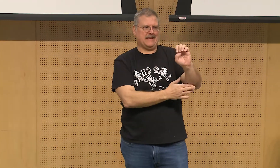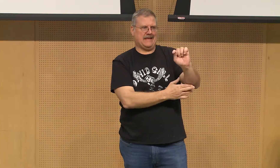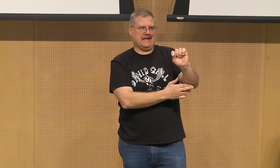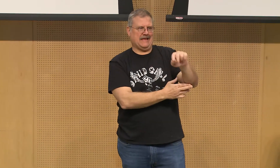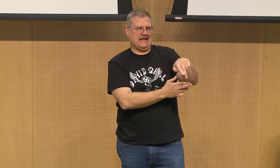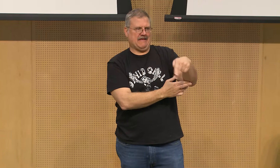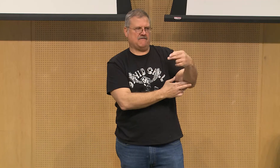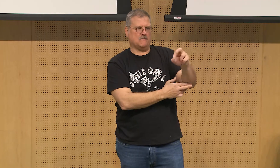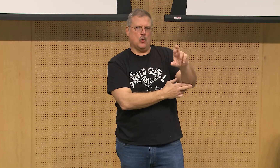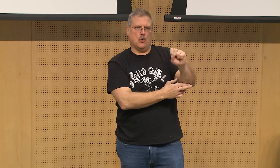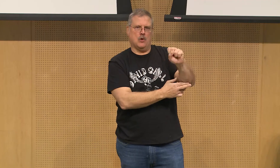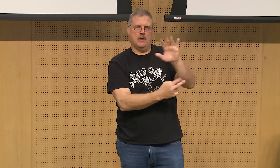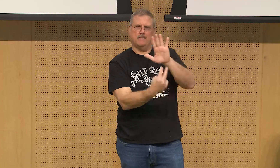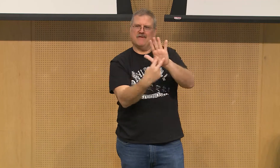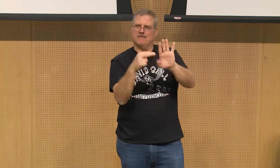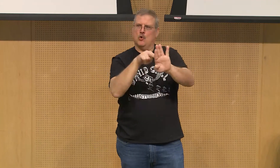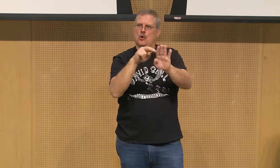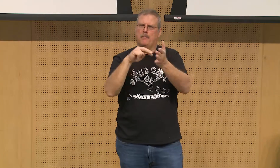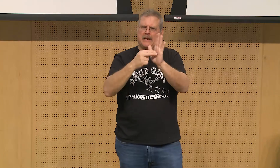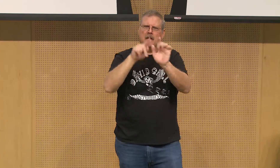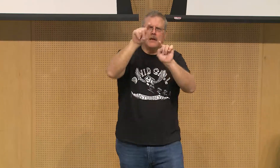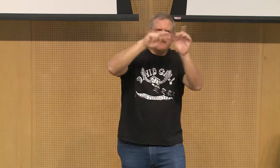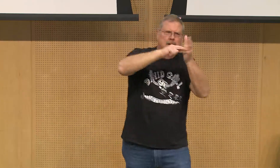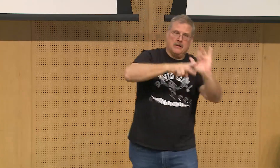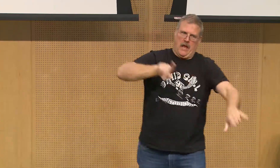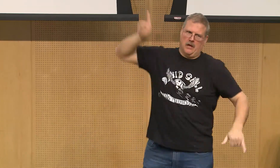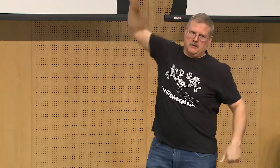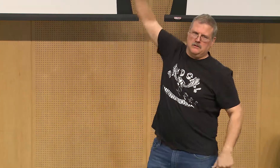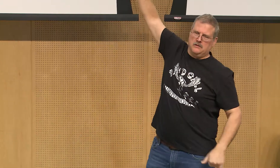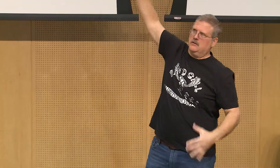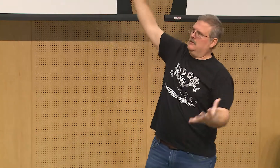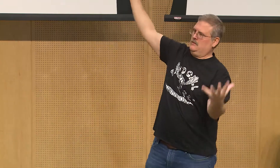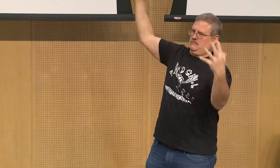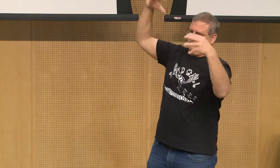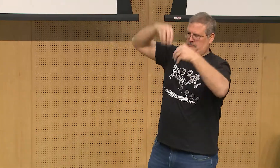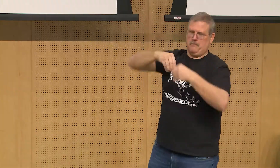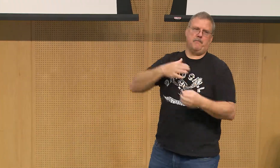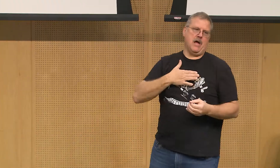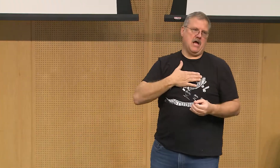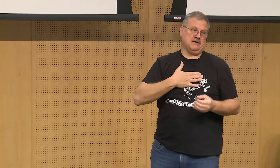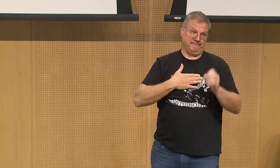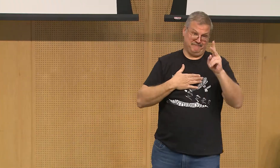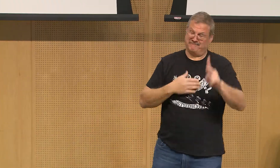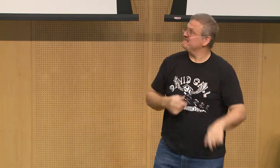has a lot of metaphors involved in it. There are different meanings in Durer's work.